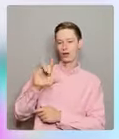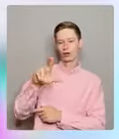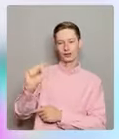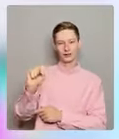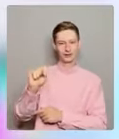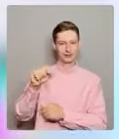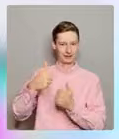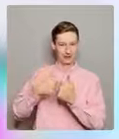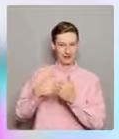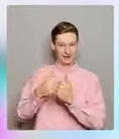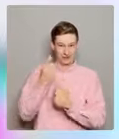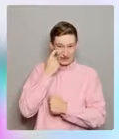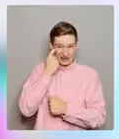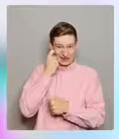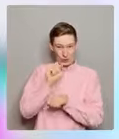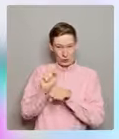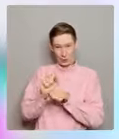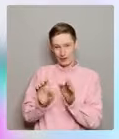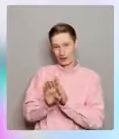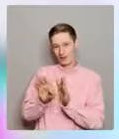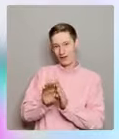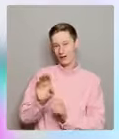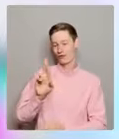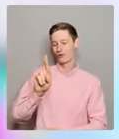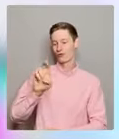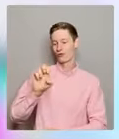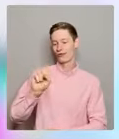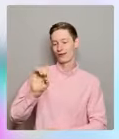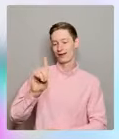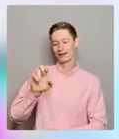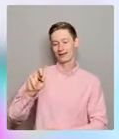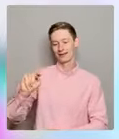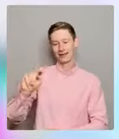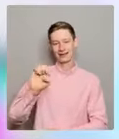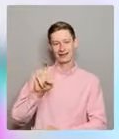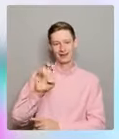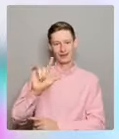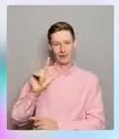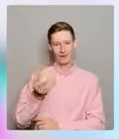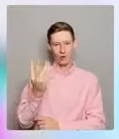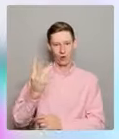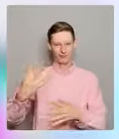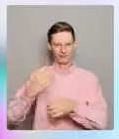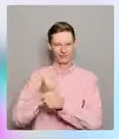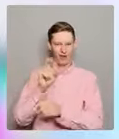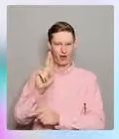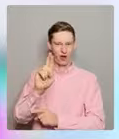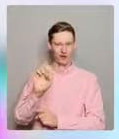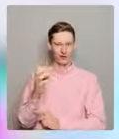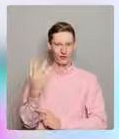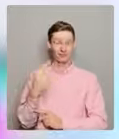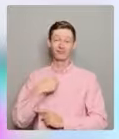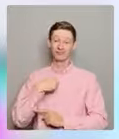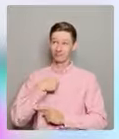Resident Evil 4 on Meta Quest 2. As a gamer, I benefit from inclusive design all the time.